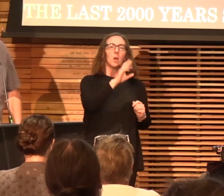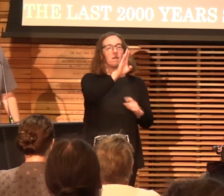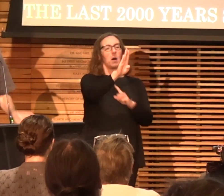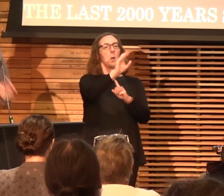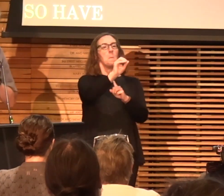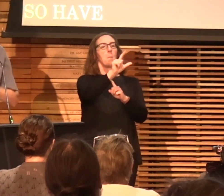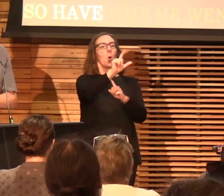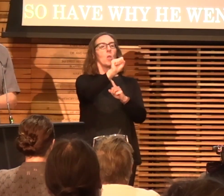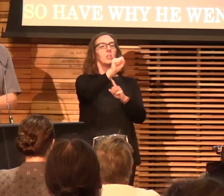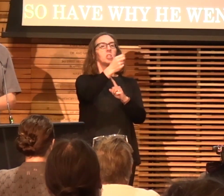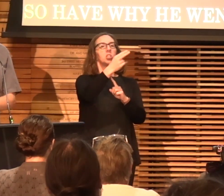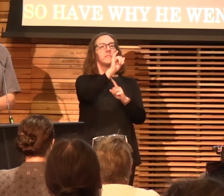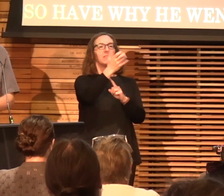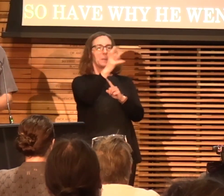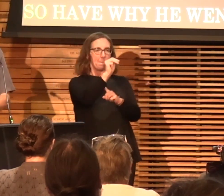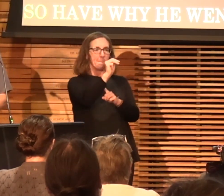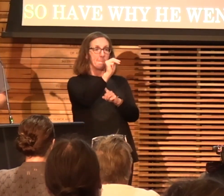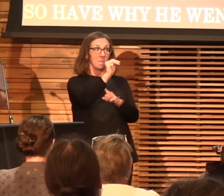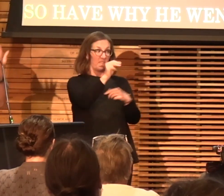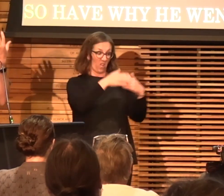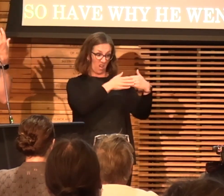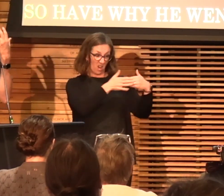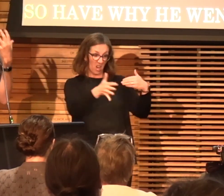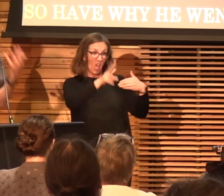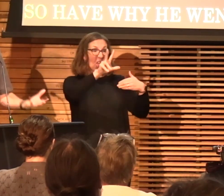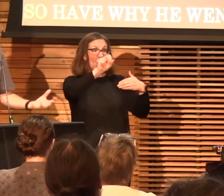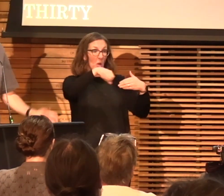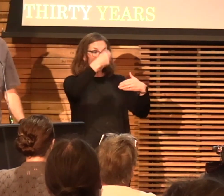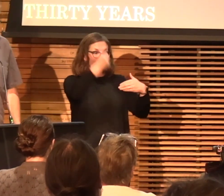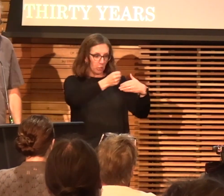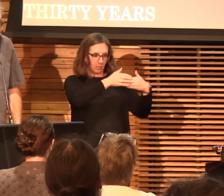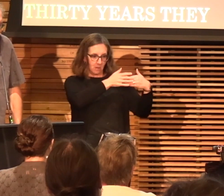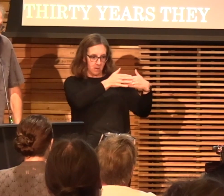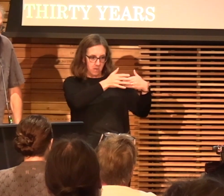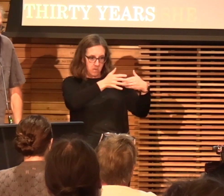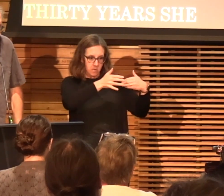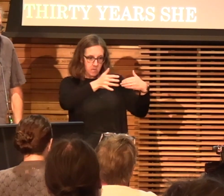For the next 30 years she continues this theme.